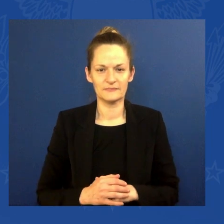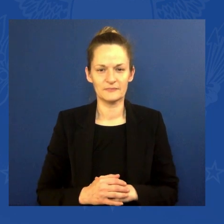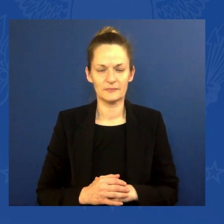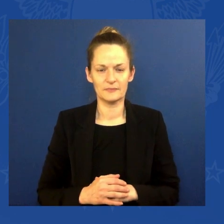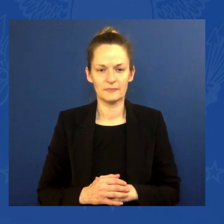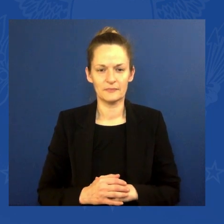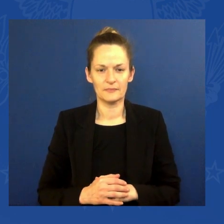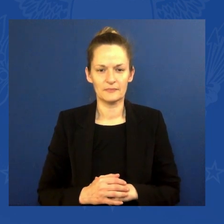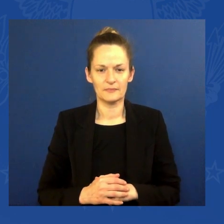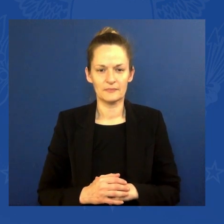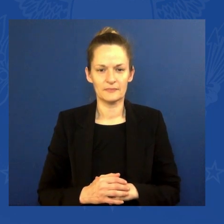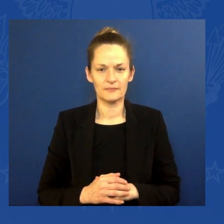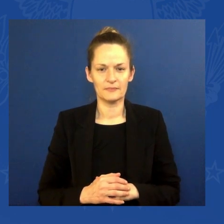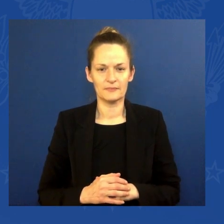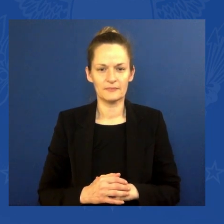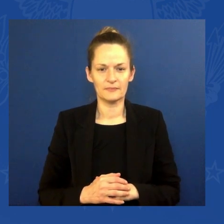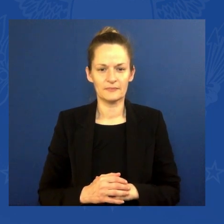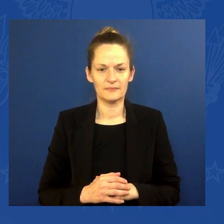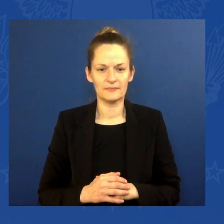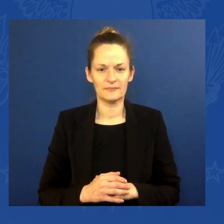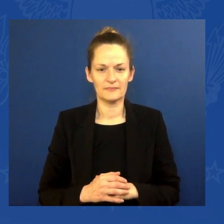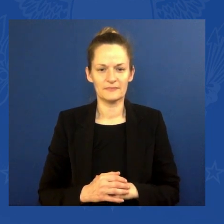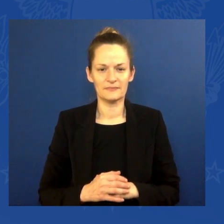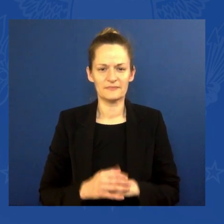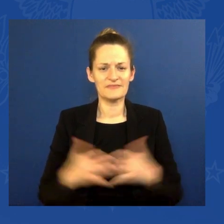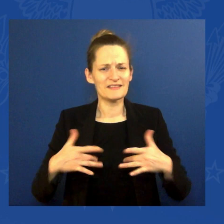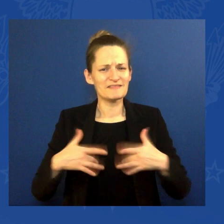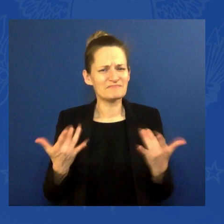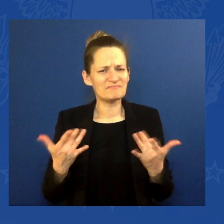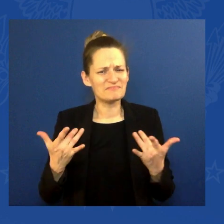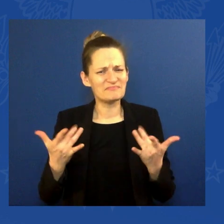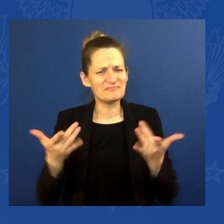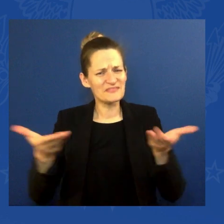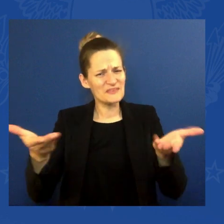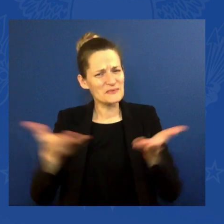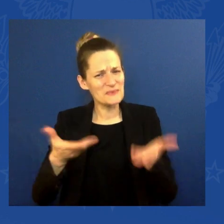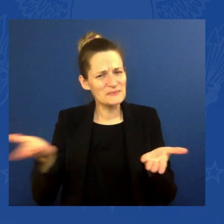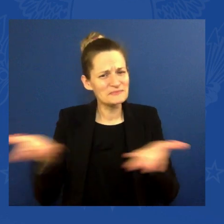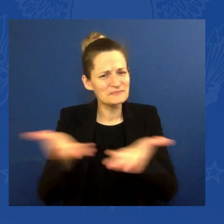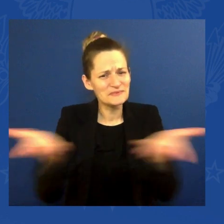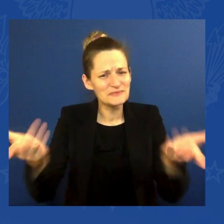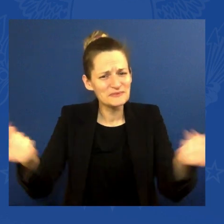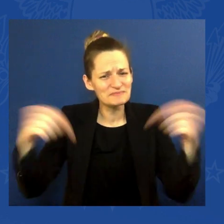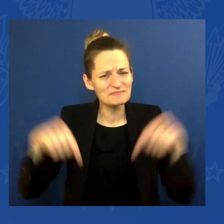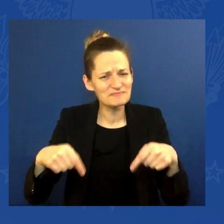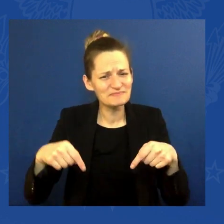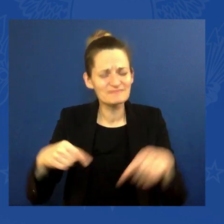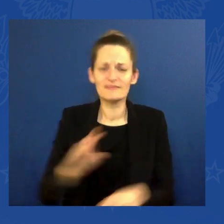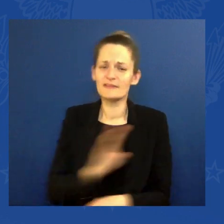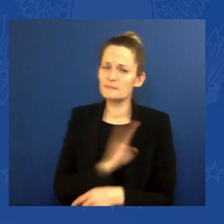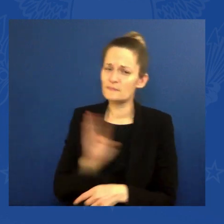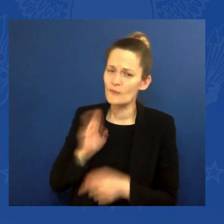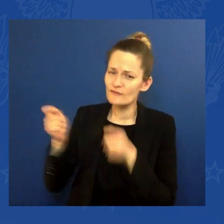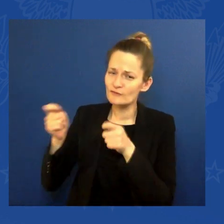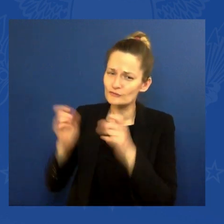Ms. Fottrell: I'm delighted to welcome you this evening on behalf of the board of directors of the Ireland funds and on behalf of our gala chairs this evening.